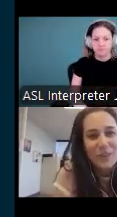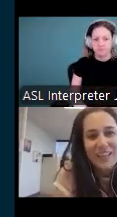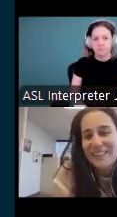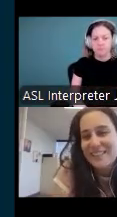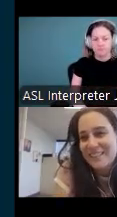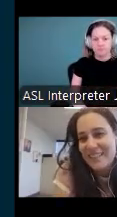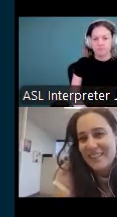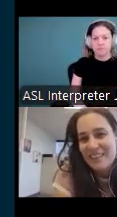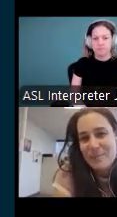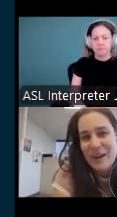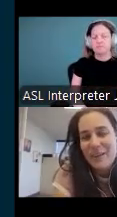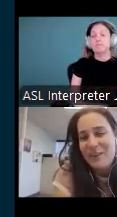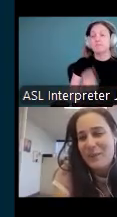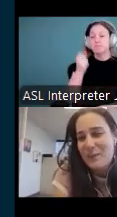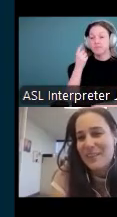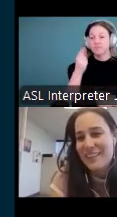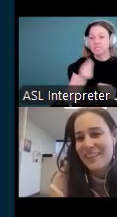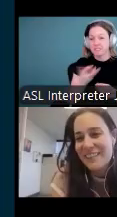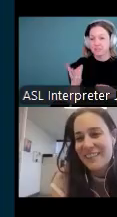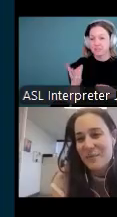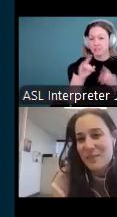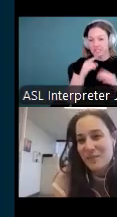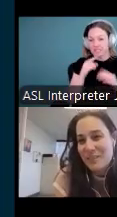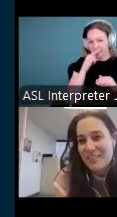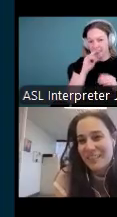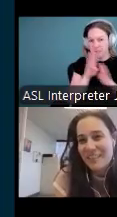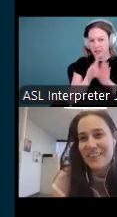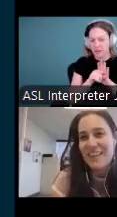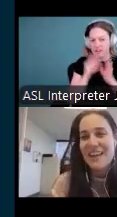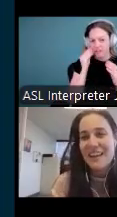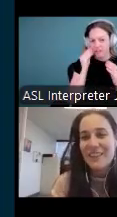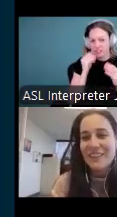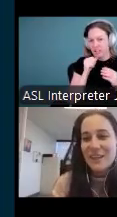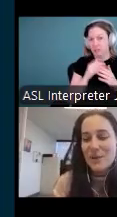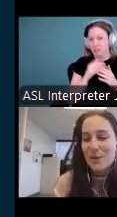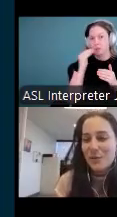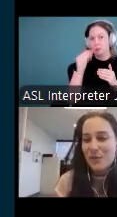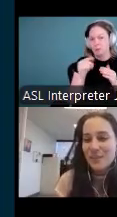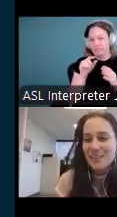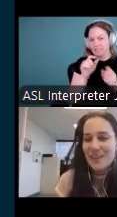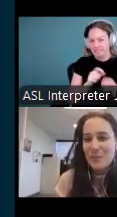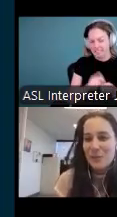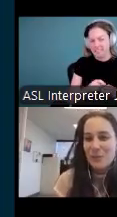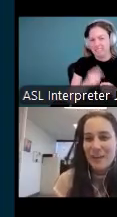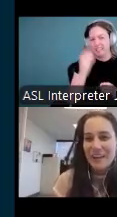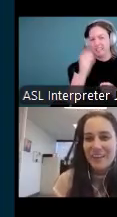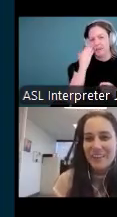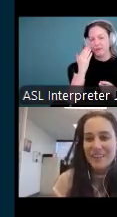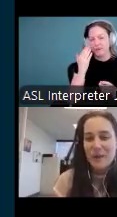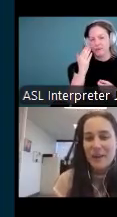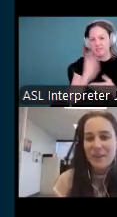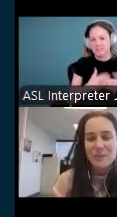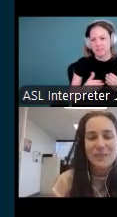kids. The background information isn't going to be too detailed, which I know for some, when we break out into breakout rooms, I